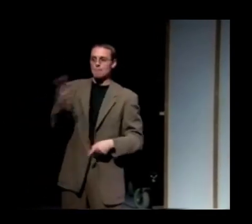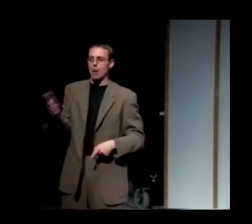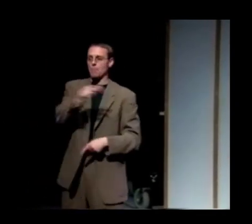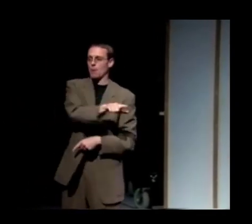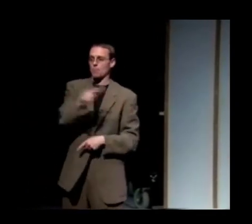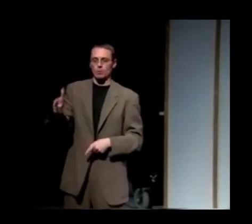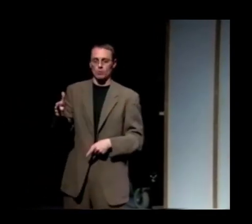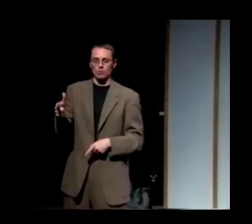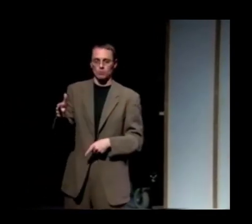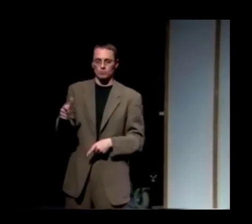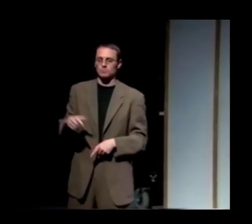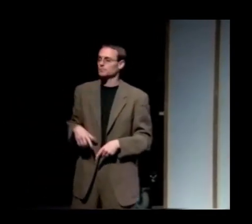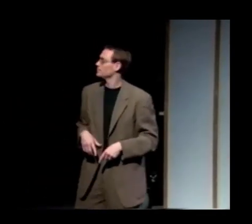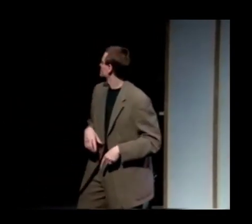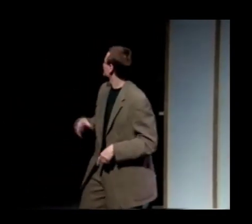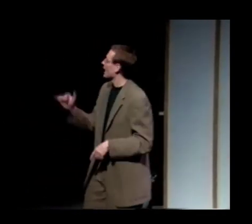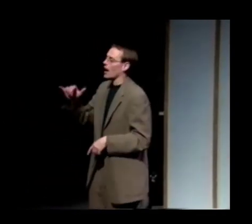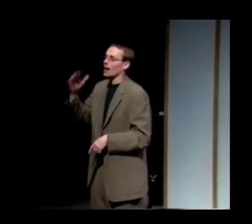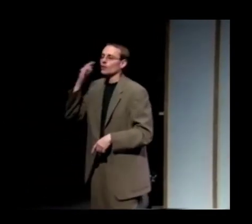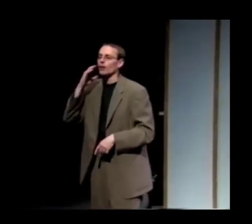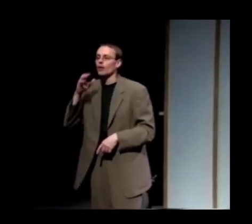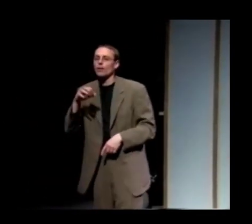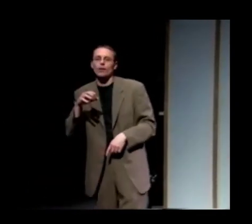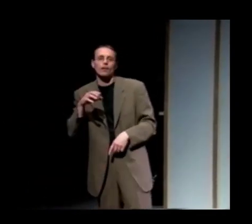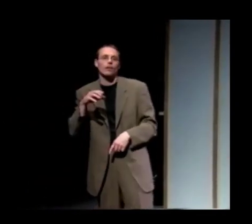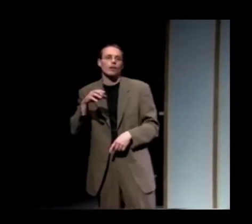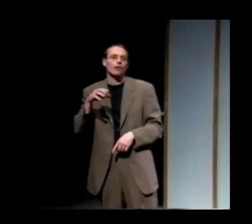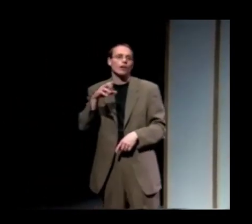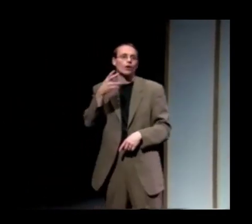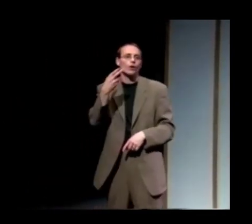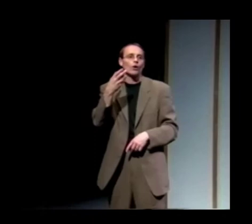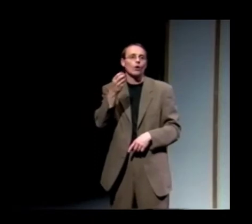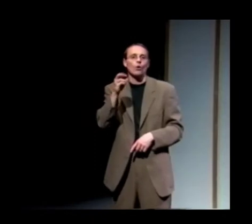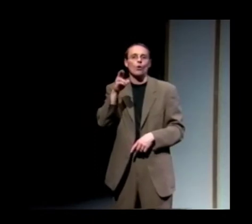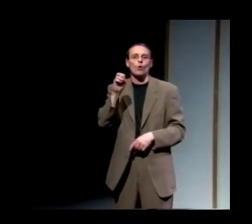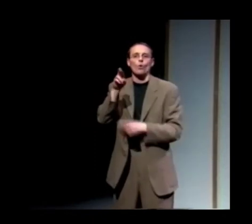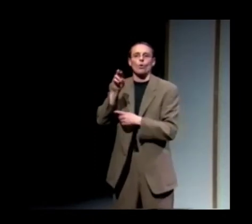AT THE SAME TIME, AND YOU GO BACK AND FORTH TO EACH STORY.